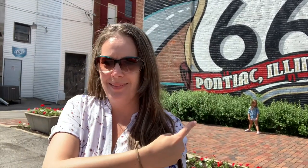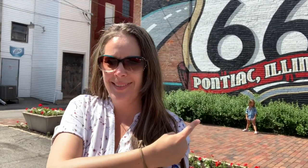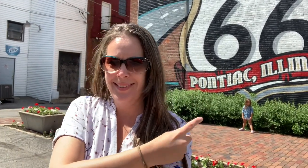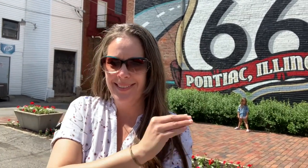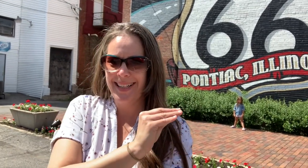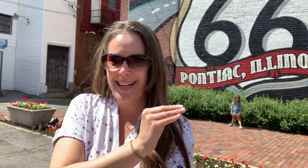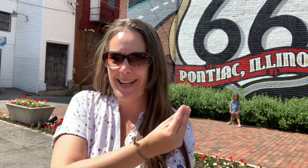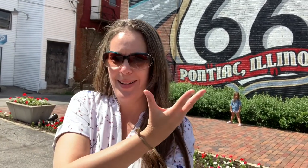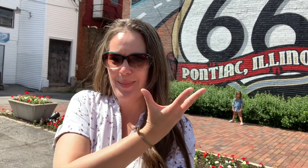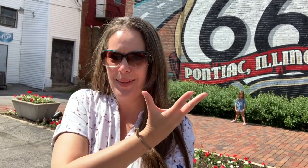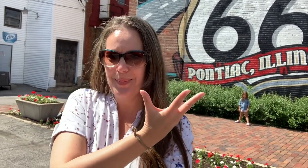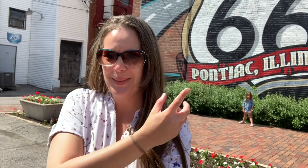Look at her, Ember.